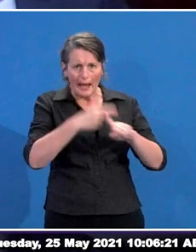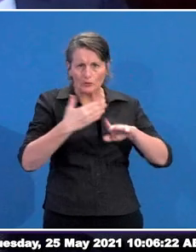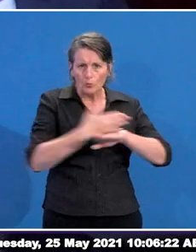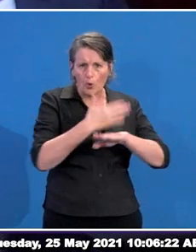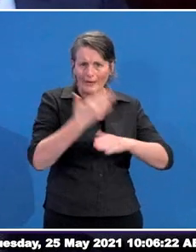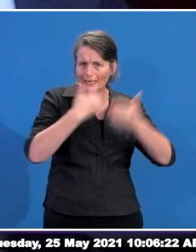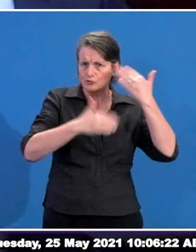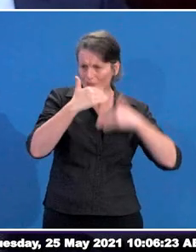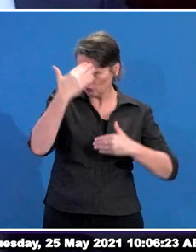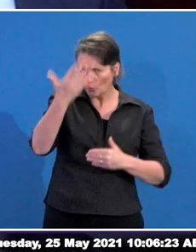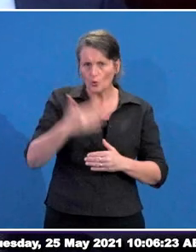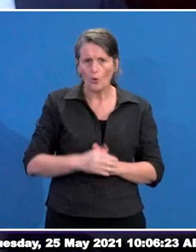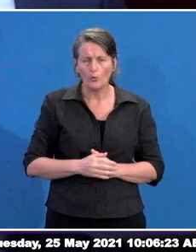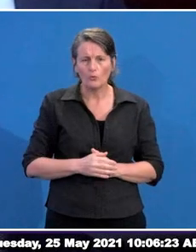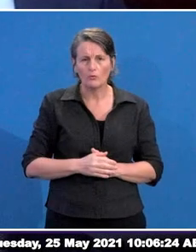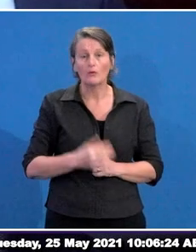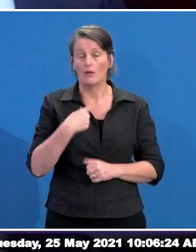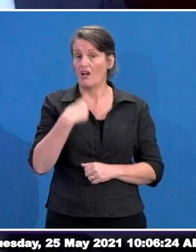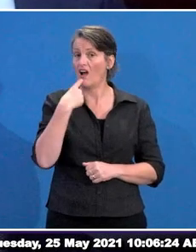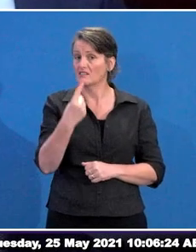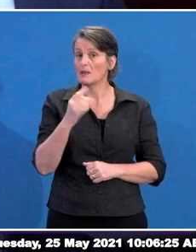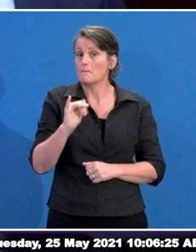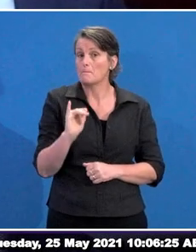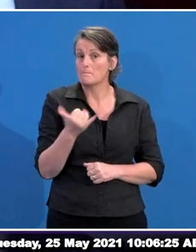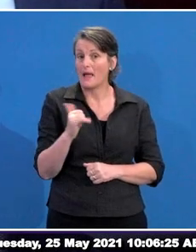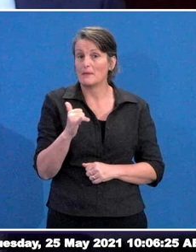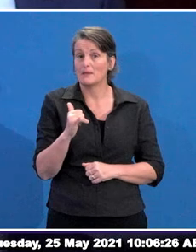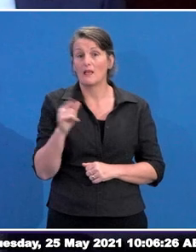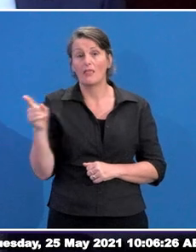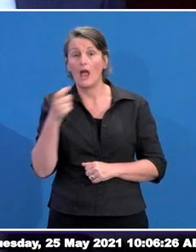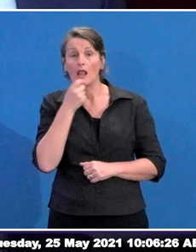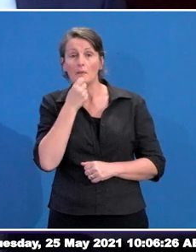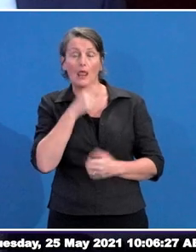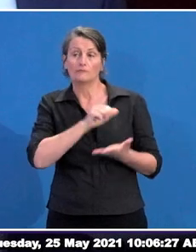And I suggested that there may be a bit of nepotism involved.